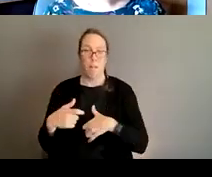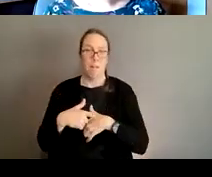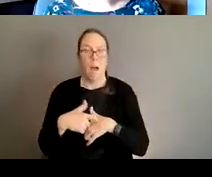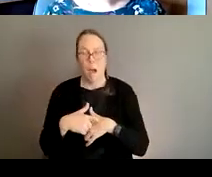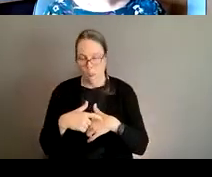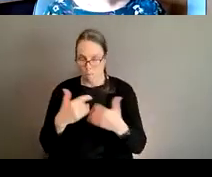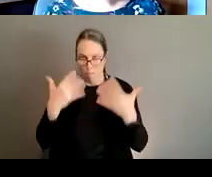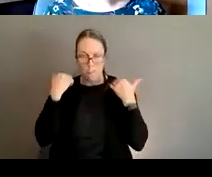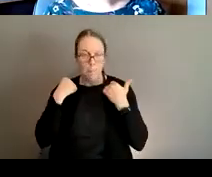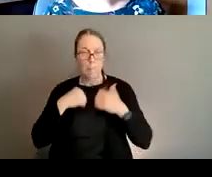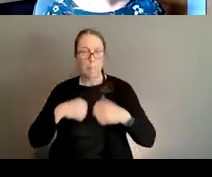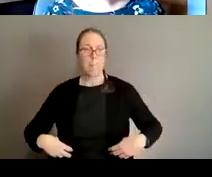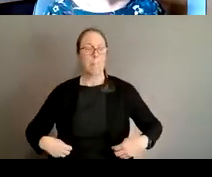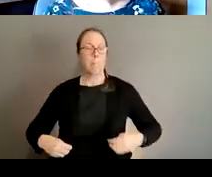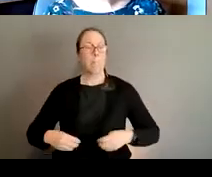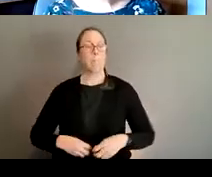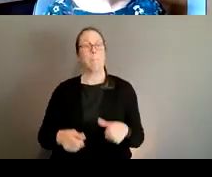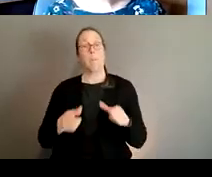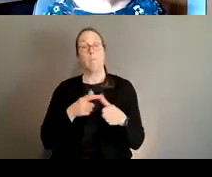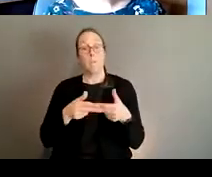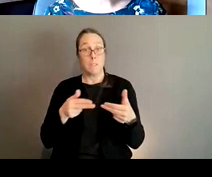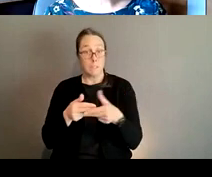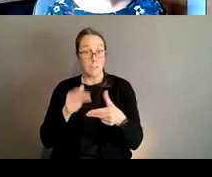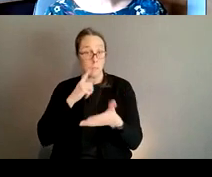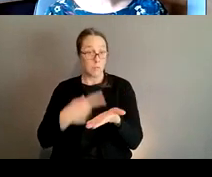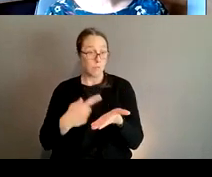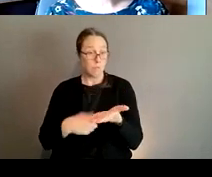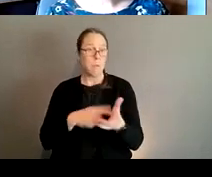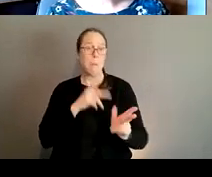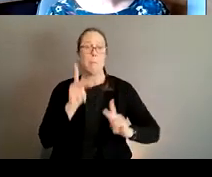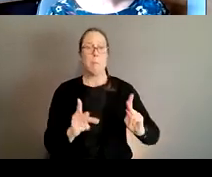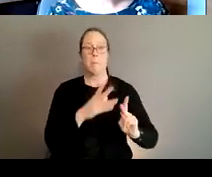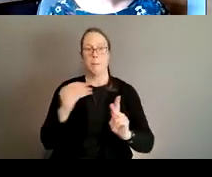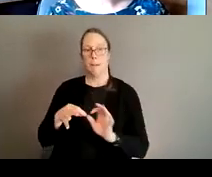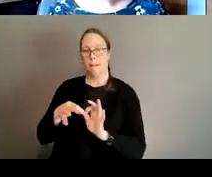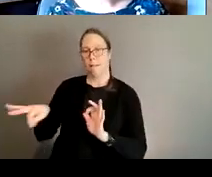So, the first slide I'm going to cover is people and language. And the first bullet is,